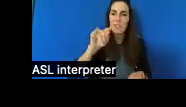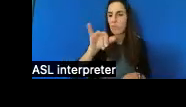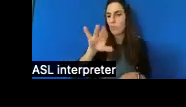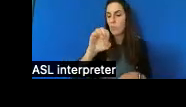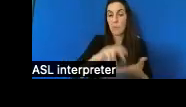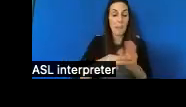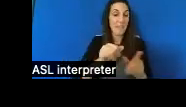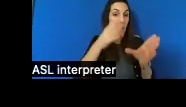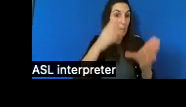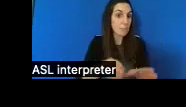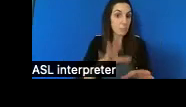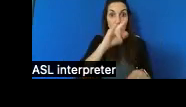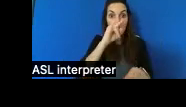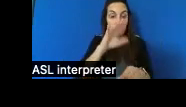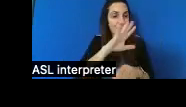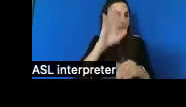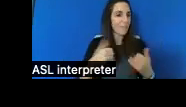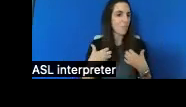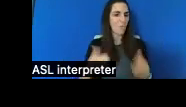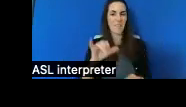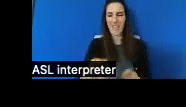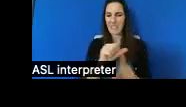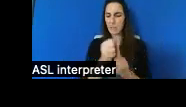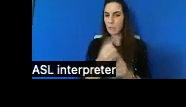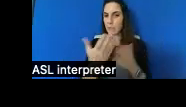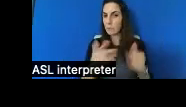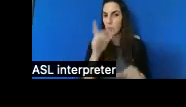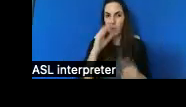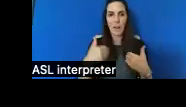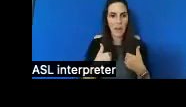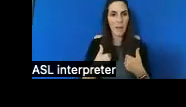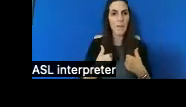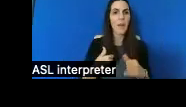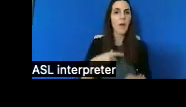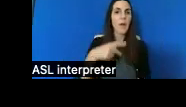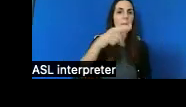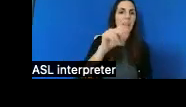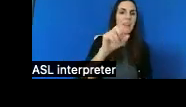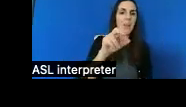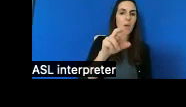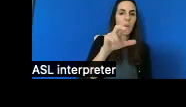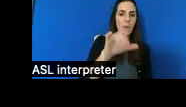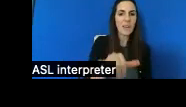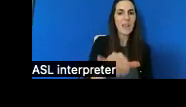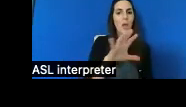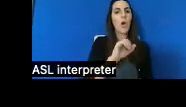progress from that state you may need a planetary or limited type guardianship but for most special